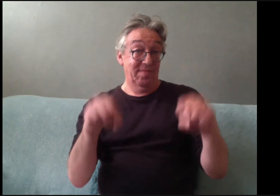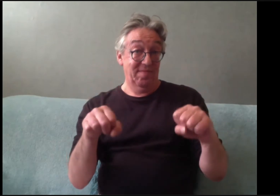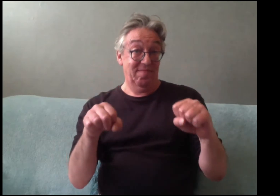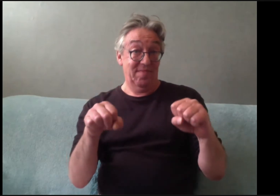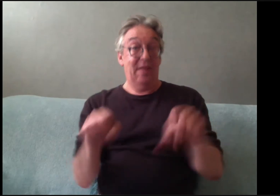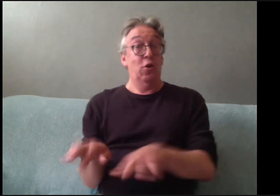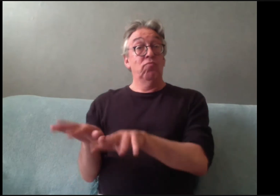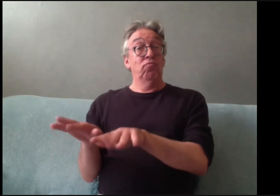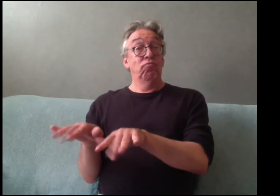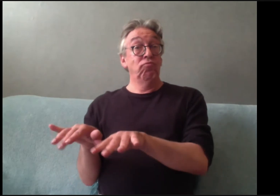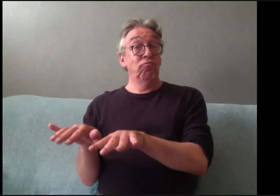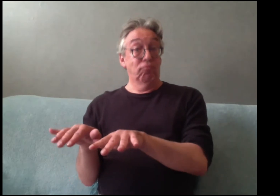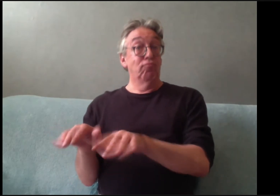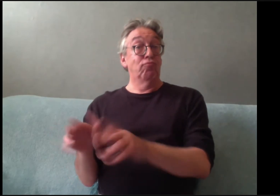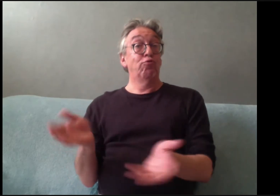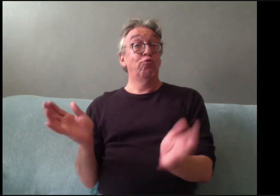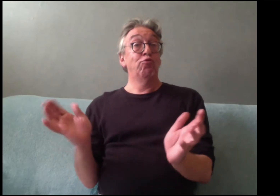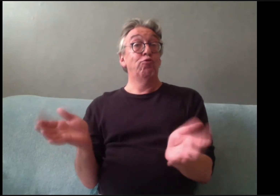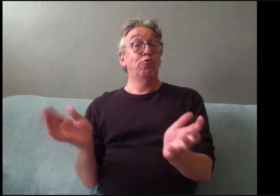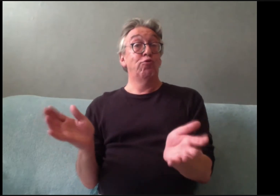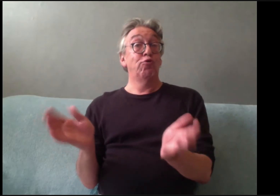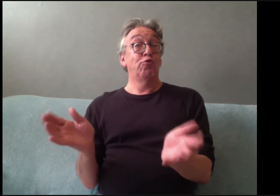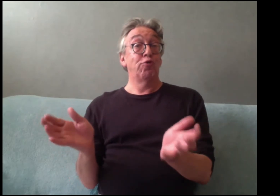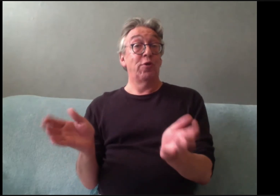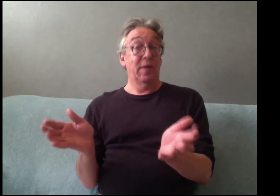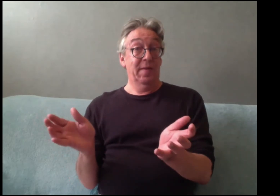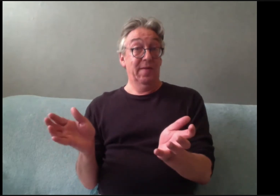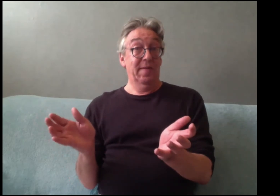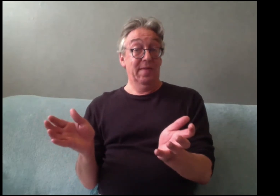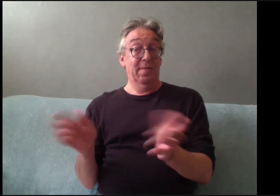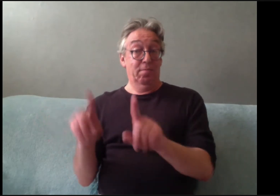But priority will give to those that indicated in the registration.